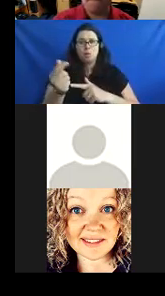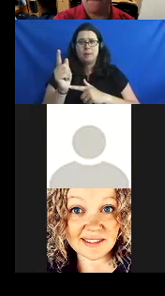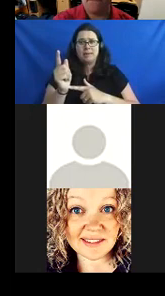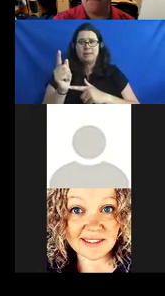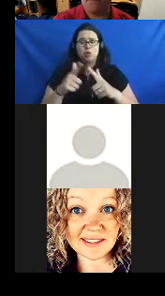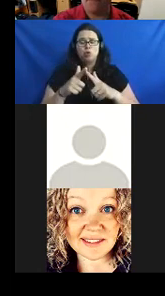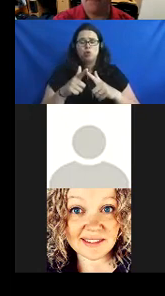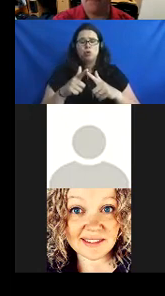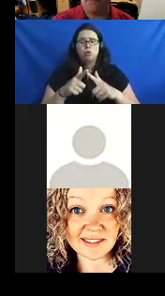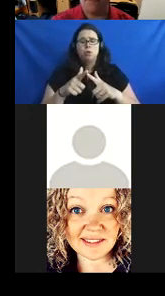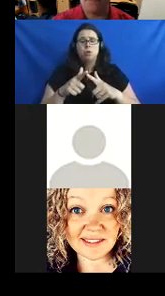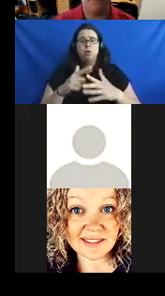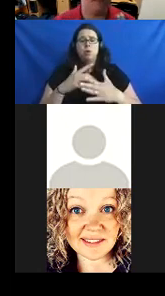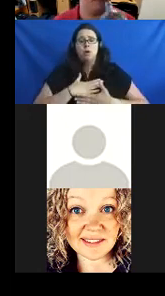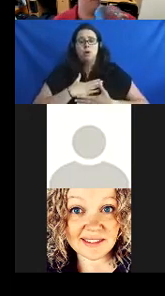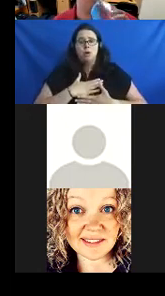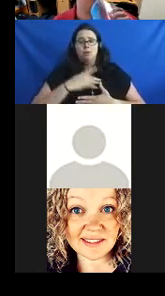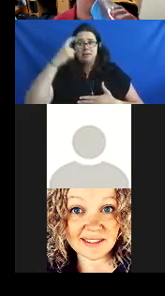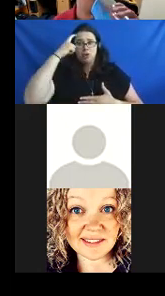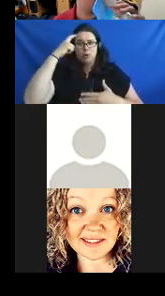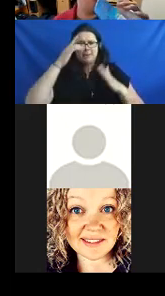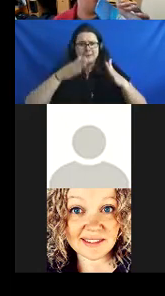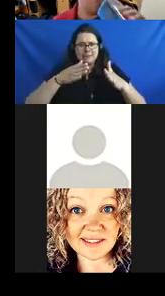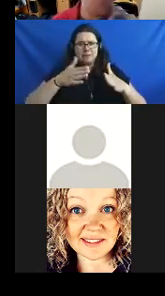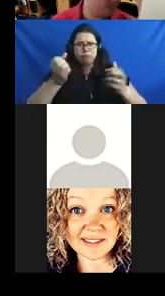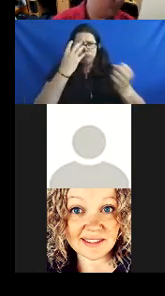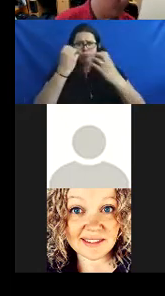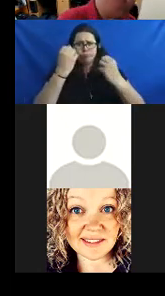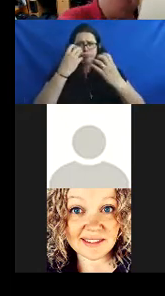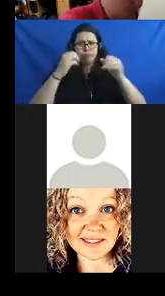BRAINS FROM FOCUSING ON ALL OF THIS GREAT CONTENT.